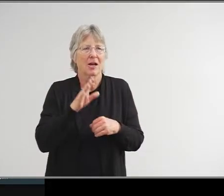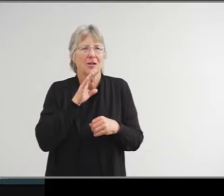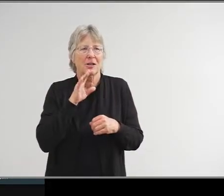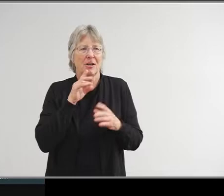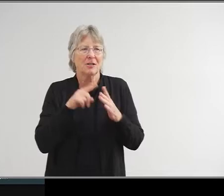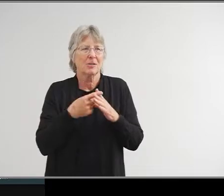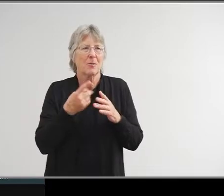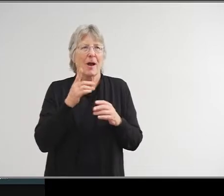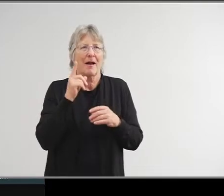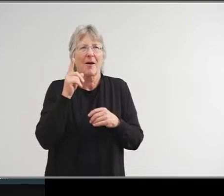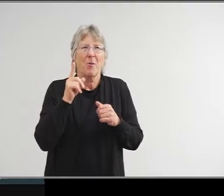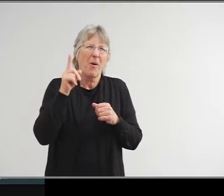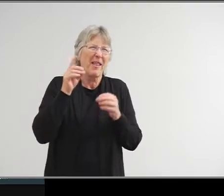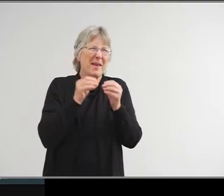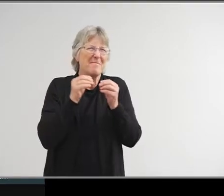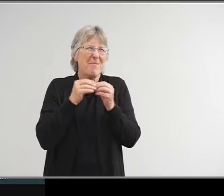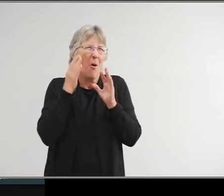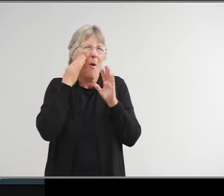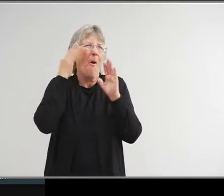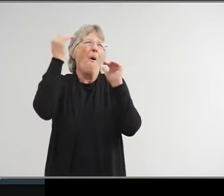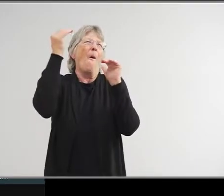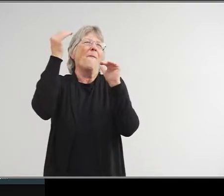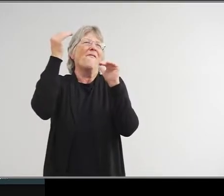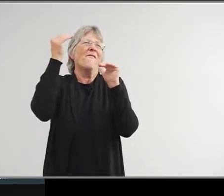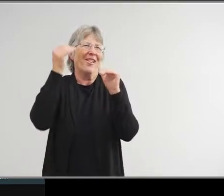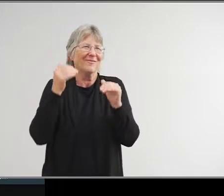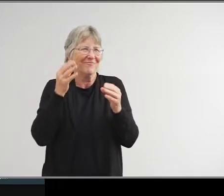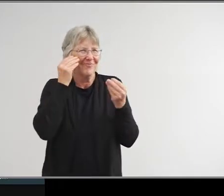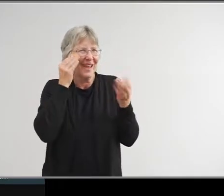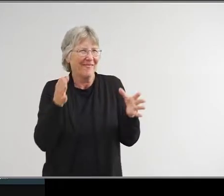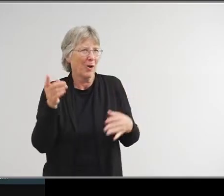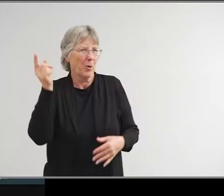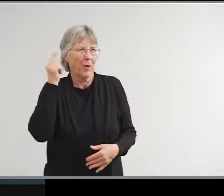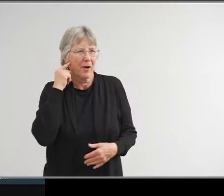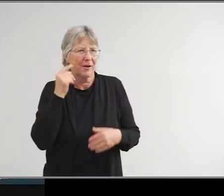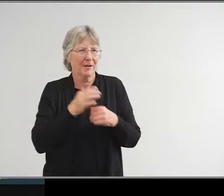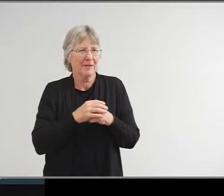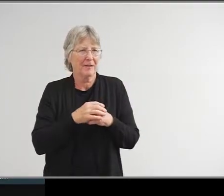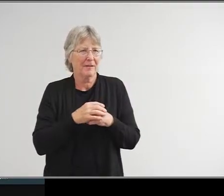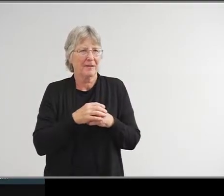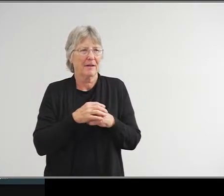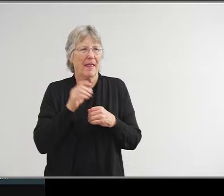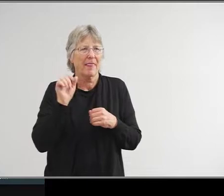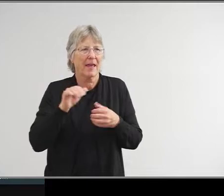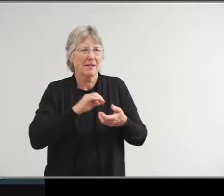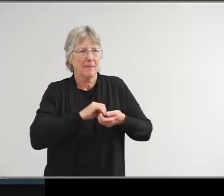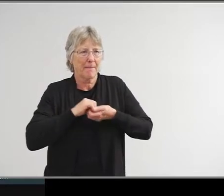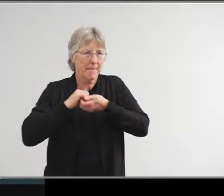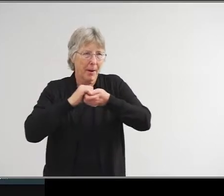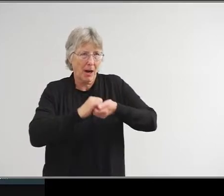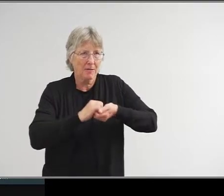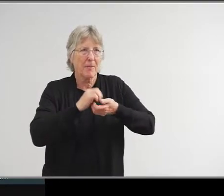of information we've received in this long stretch and that's been in partnership with the Long Beach Health Department